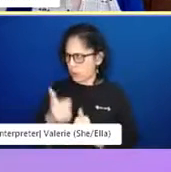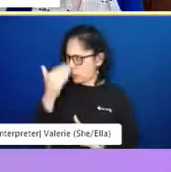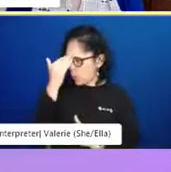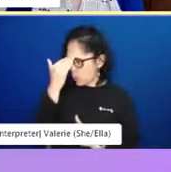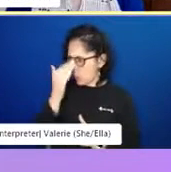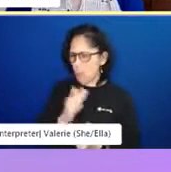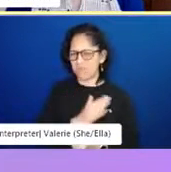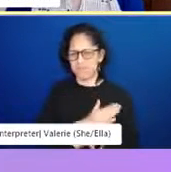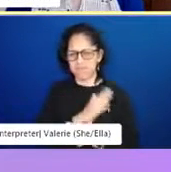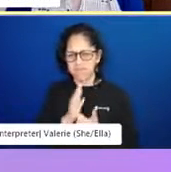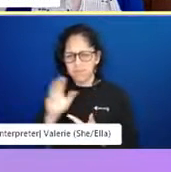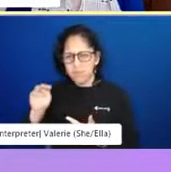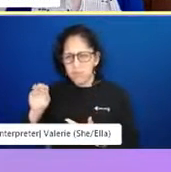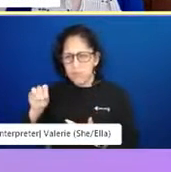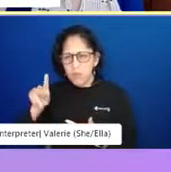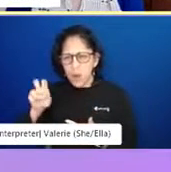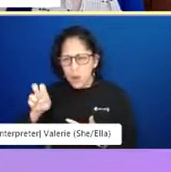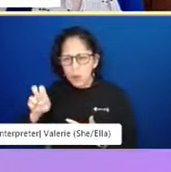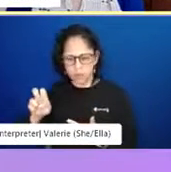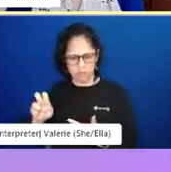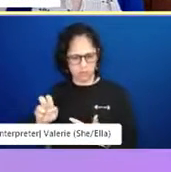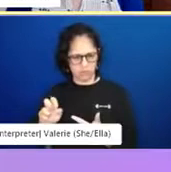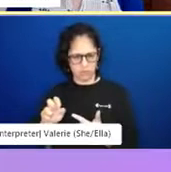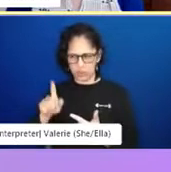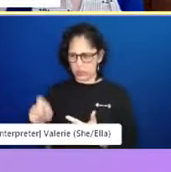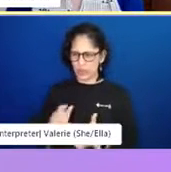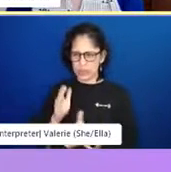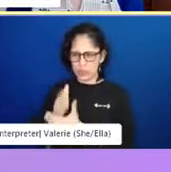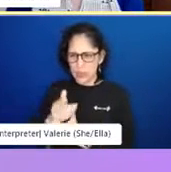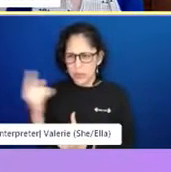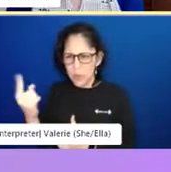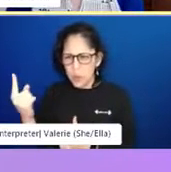appropriate mode is when you need to interrupt somebody what does that actually look like